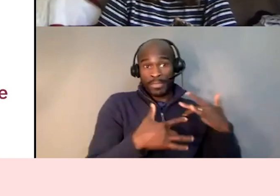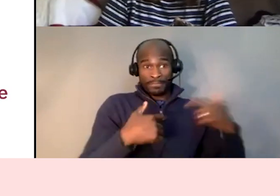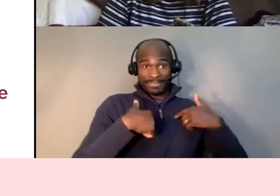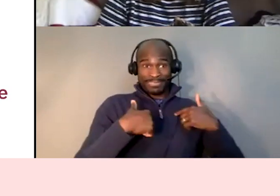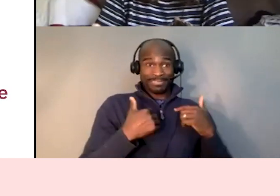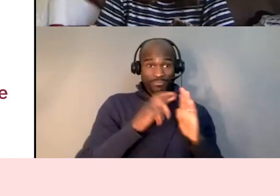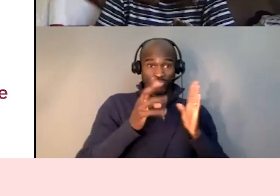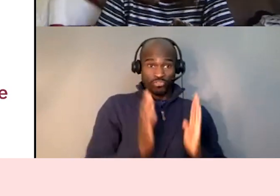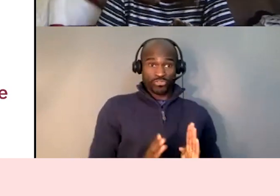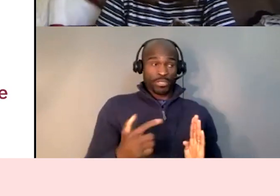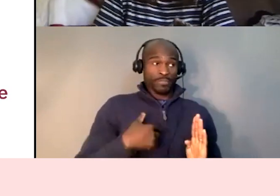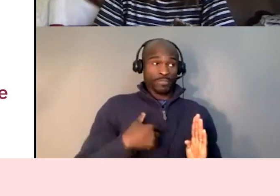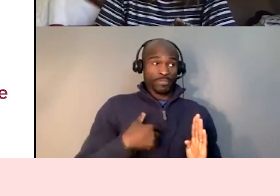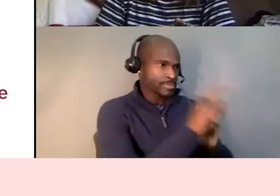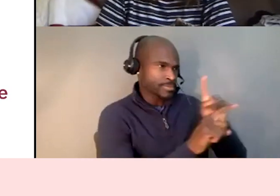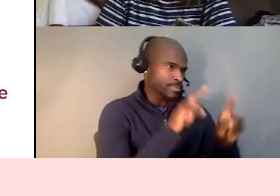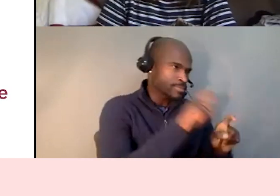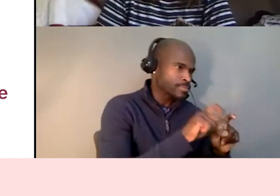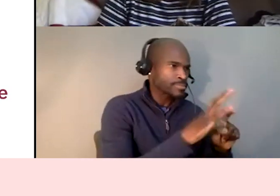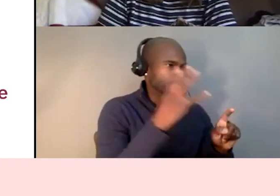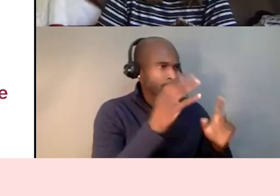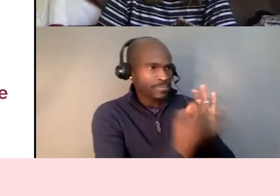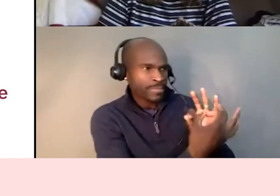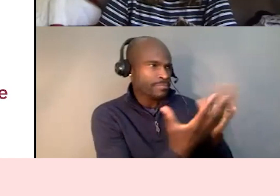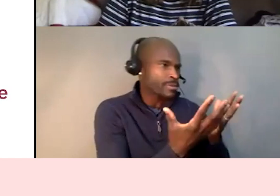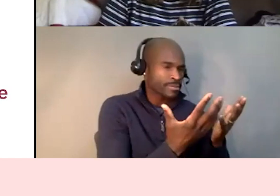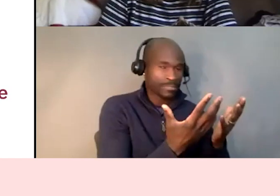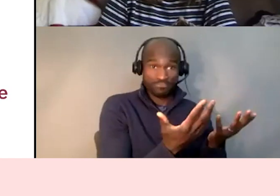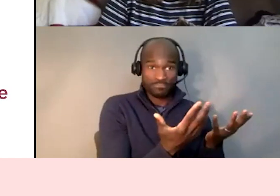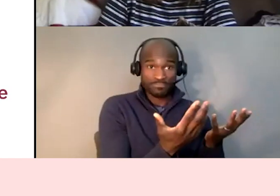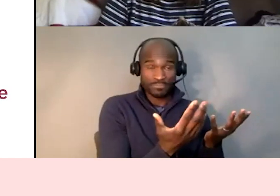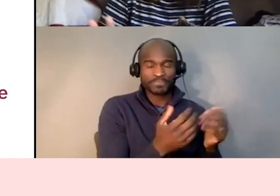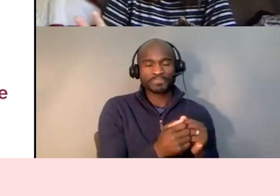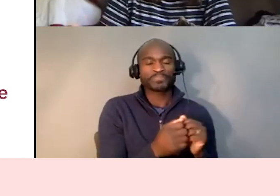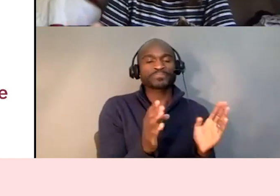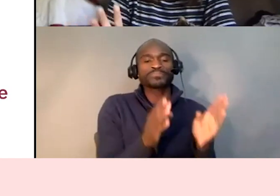but again we'll get to that, um and then, UX writing is a whole specific